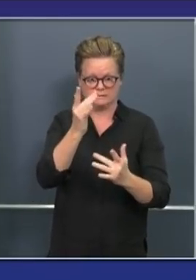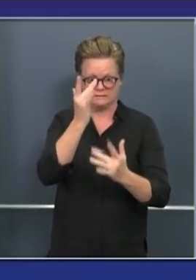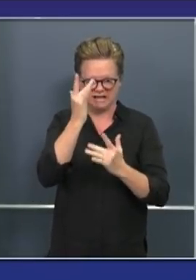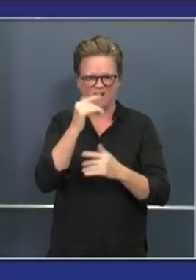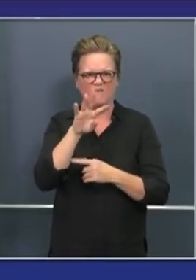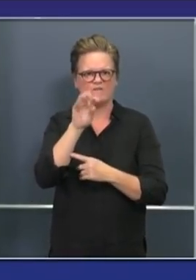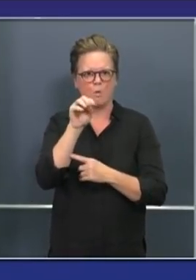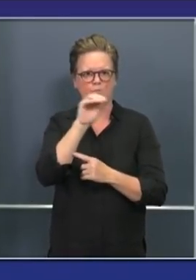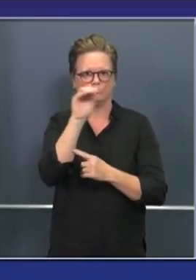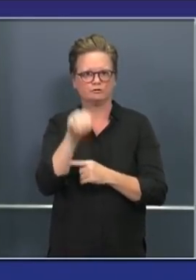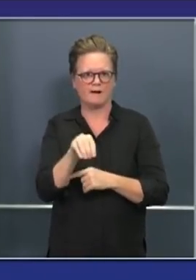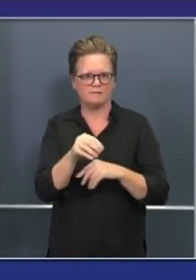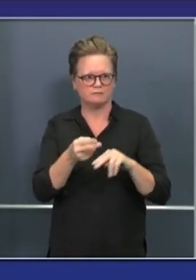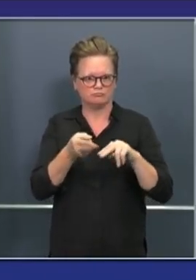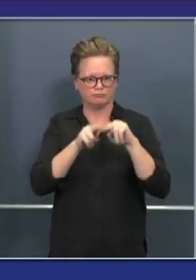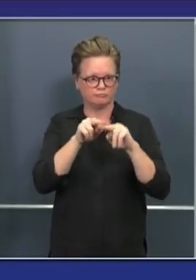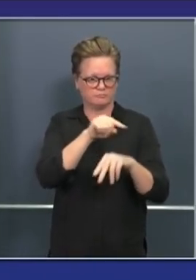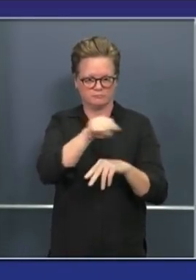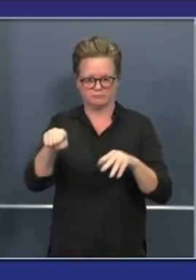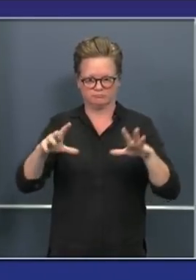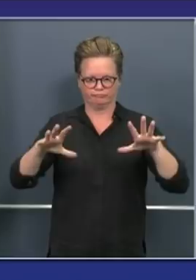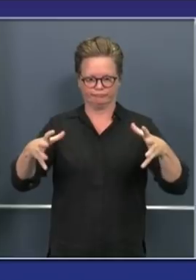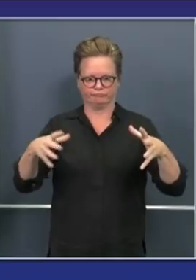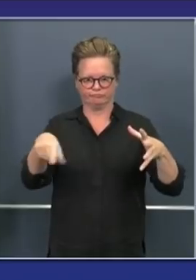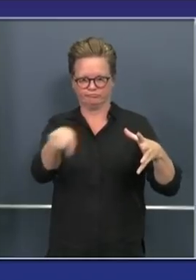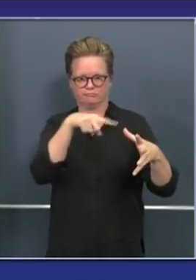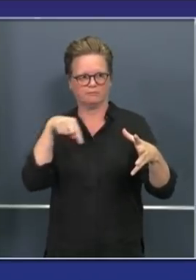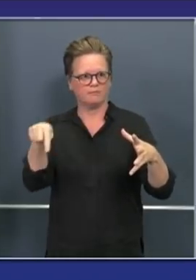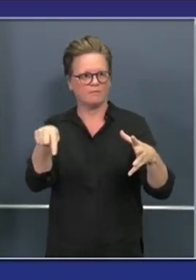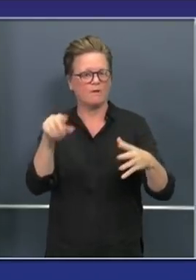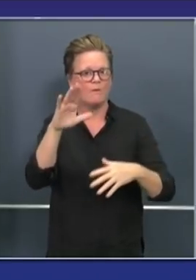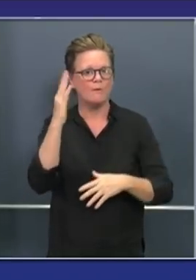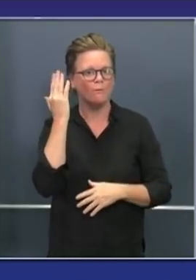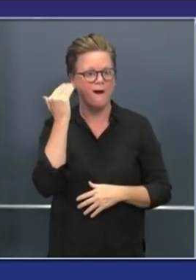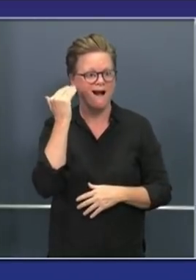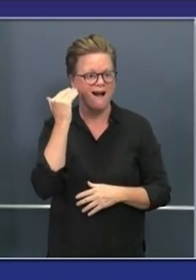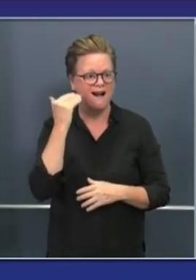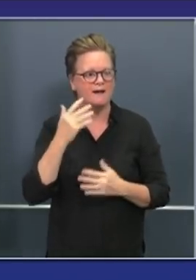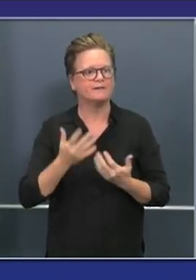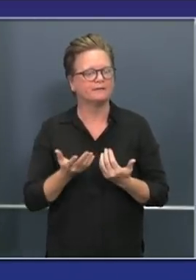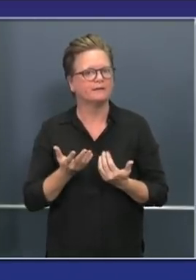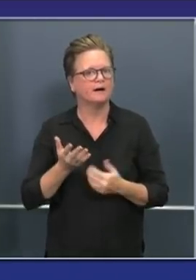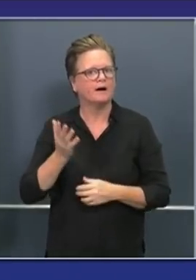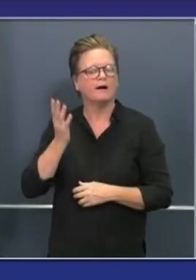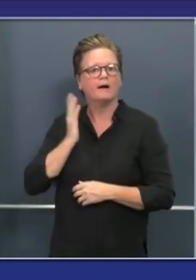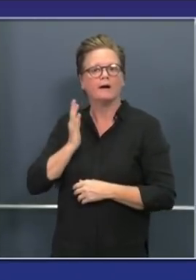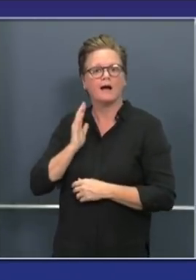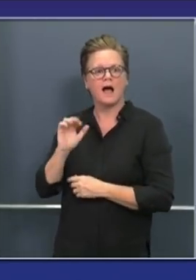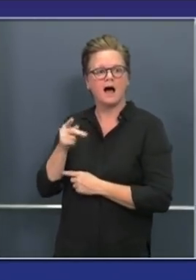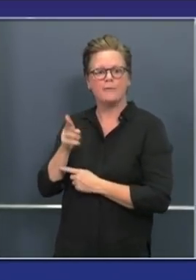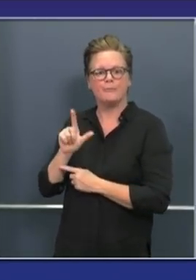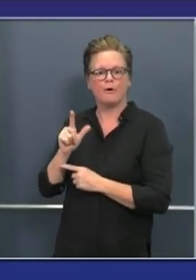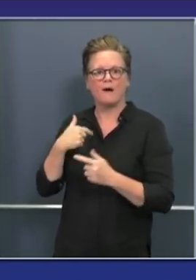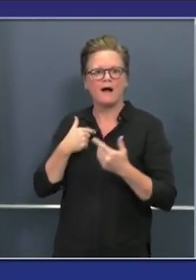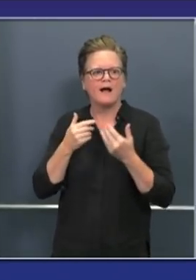NOW, OF COURSE, AND NOT SURPRISINGLY, IN THE EARLY PARTS OF THIS PANDEMIC, PEOPLE